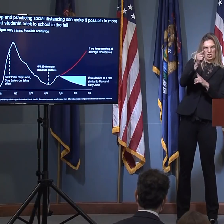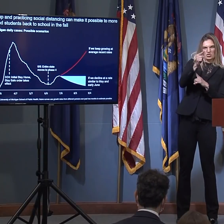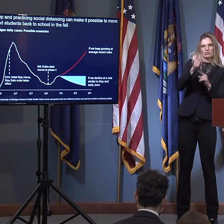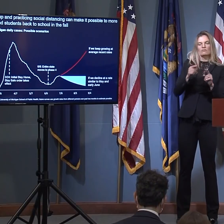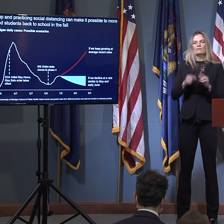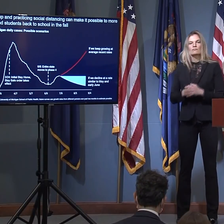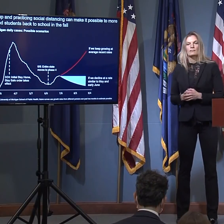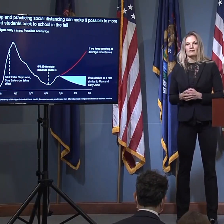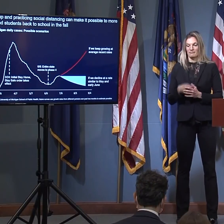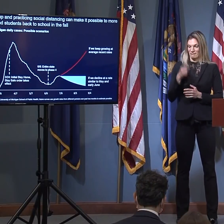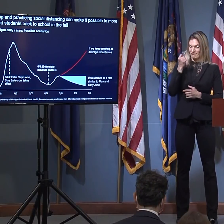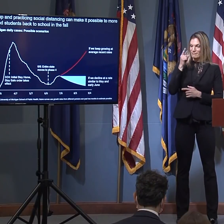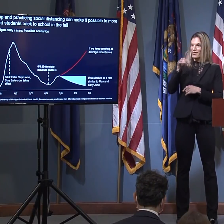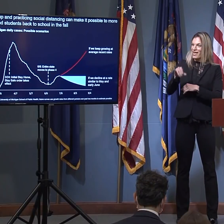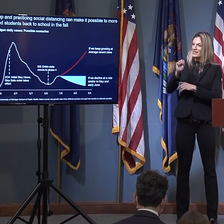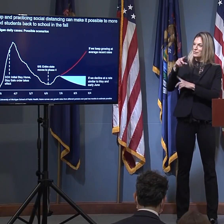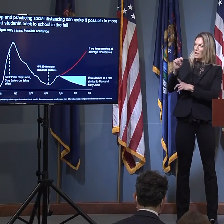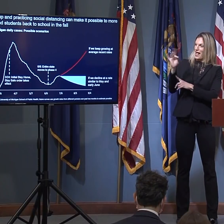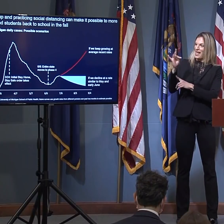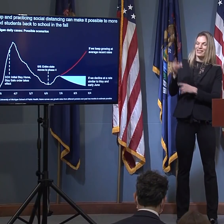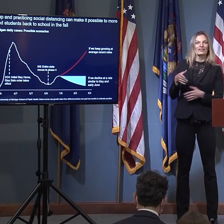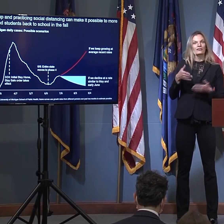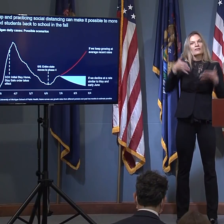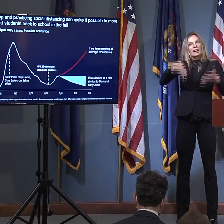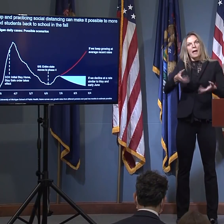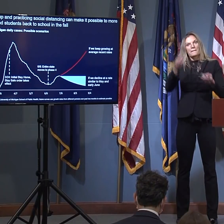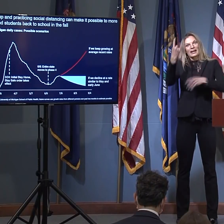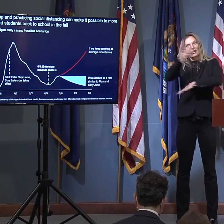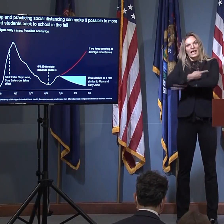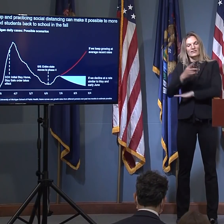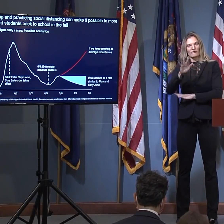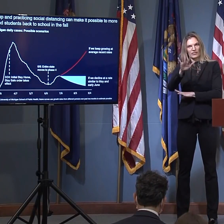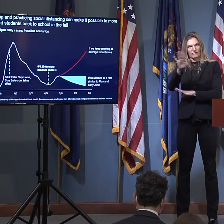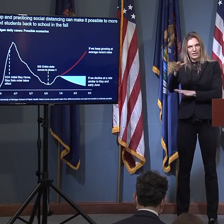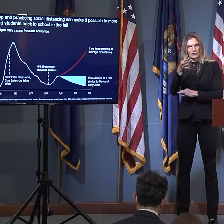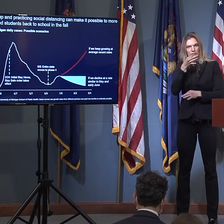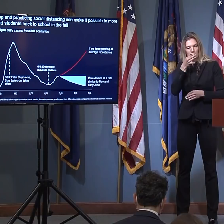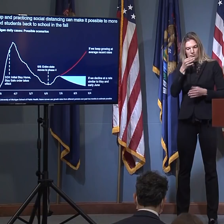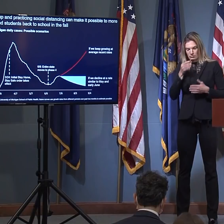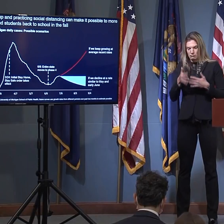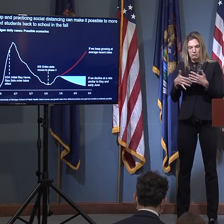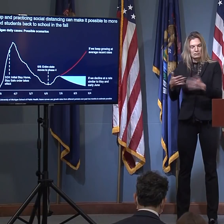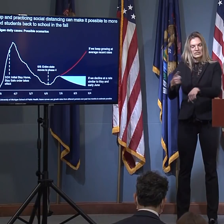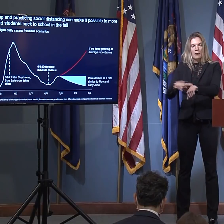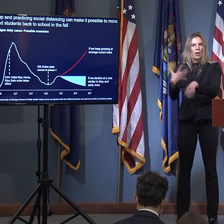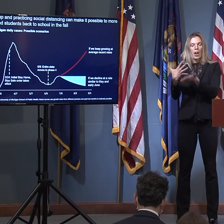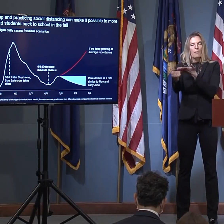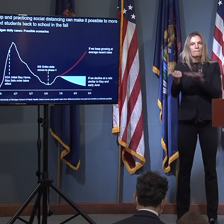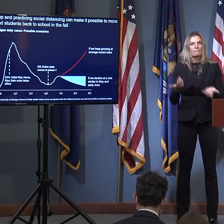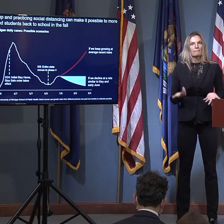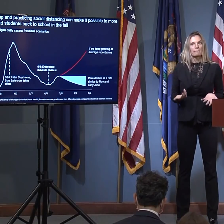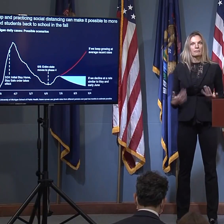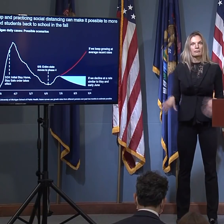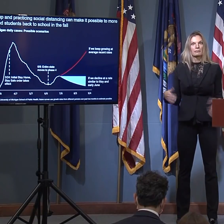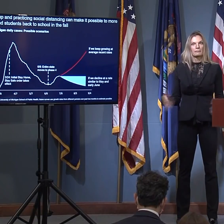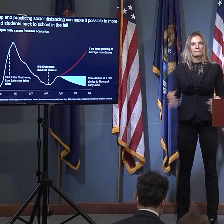WITH SOME EVEN STARTING THE WEEK BEFORE. SEPTEMBER 8th IS ONLY 55 DAYS AWAY.